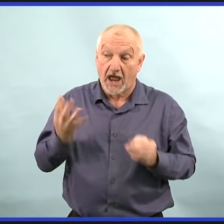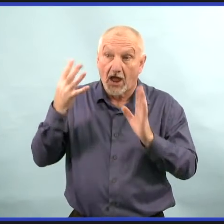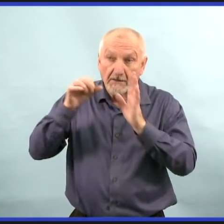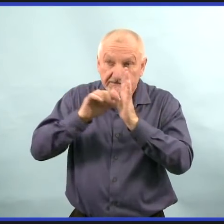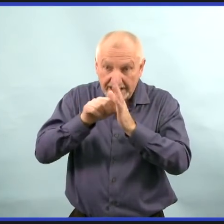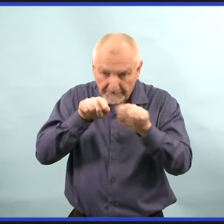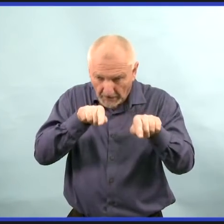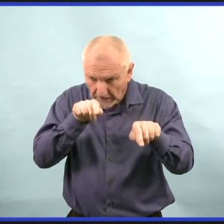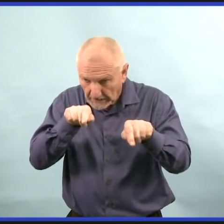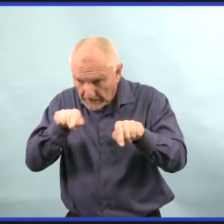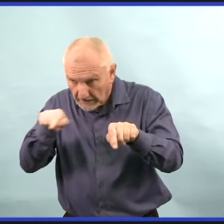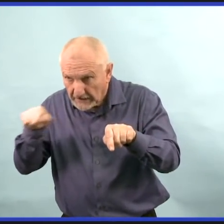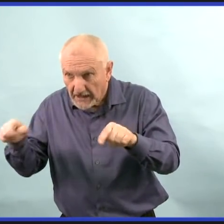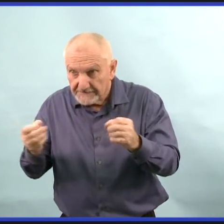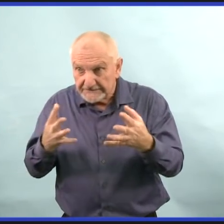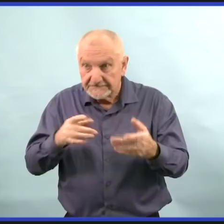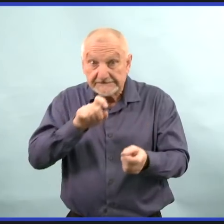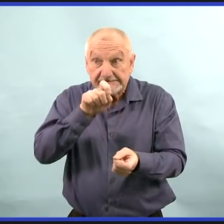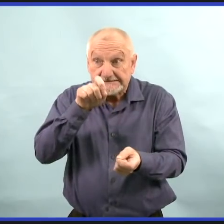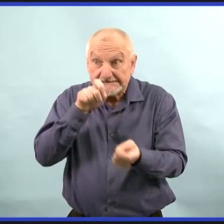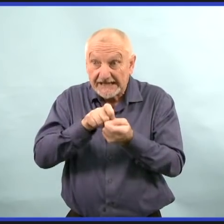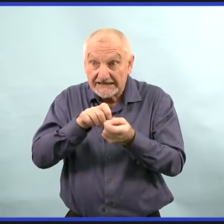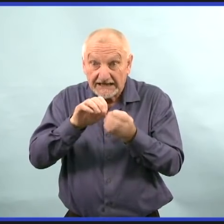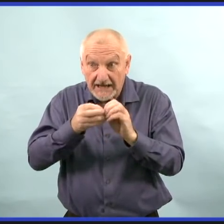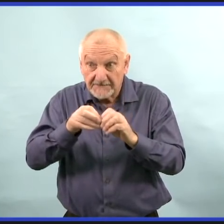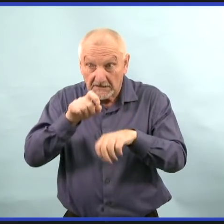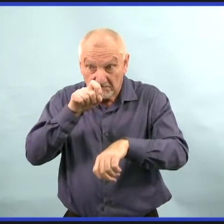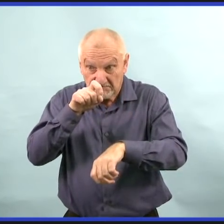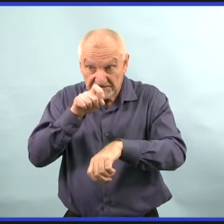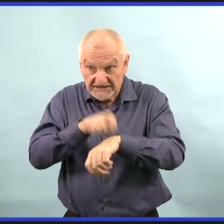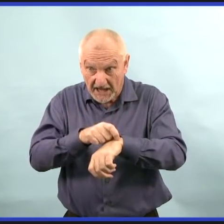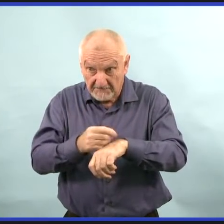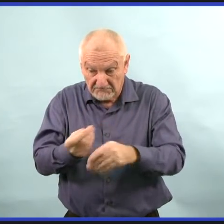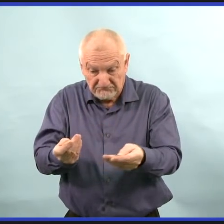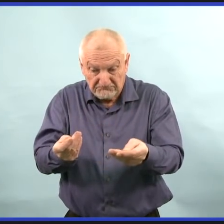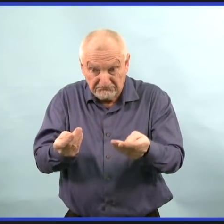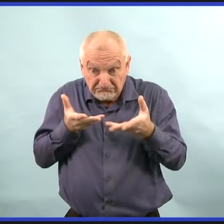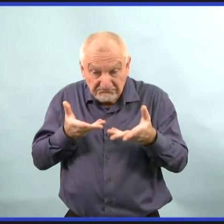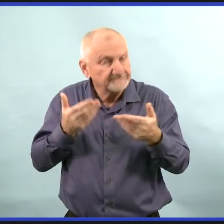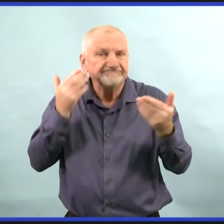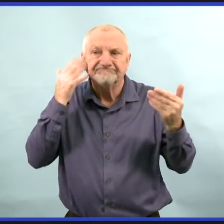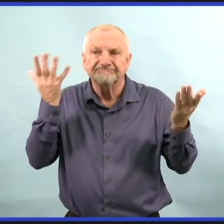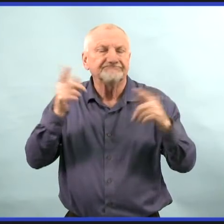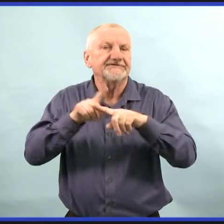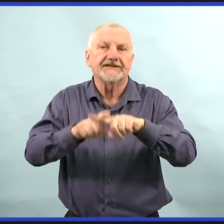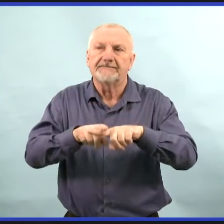i don't have a specific number on that it really can be variable depending on on the lab on that date